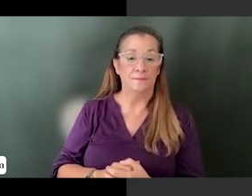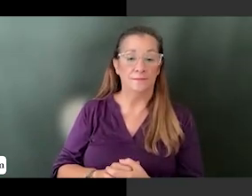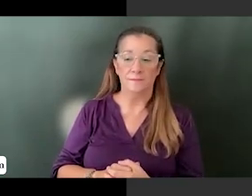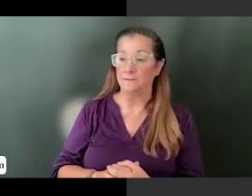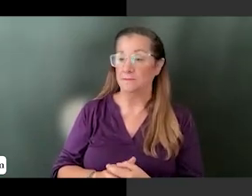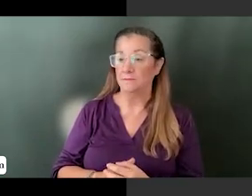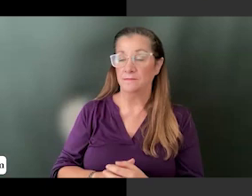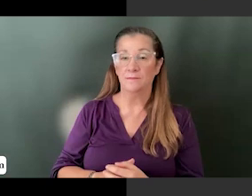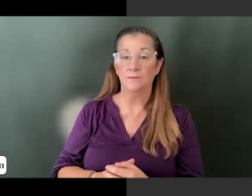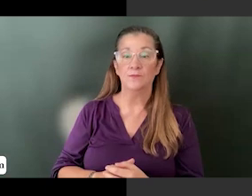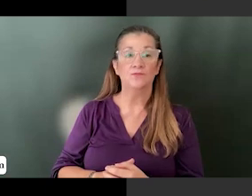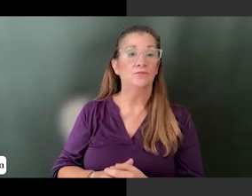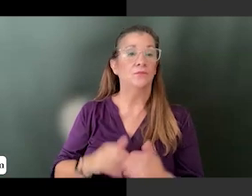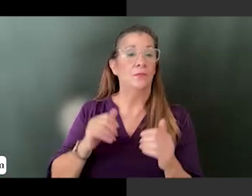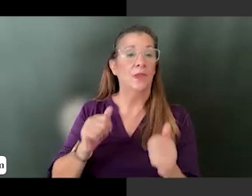Craig: There you go. Burgstahler Sean: Yep.